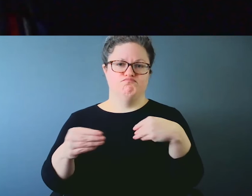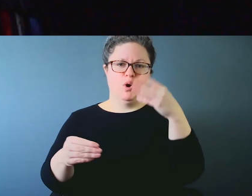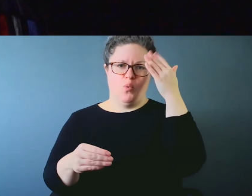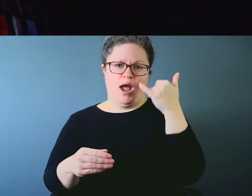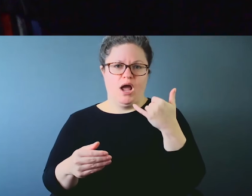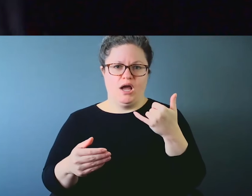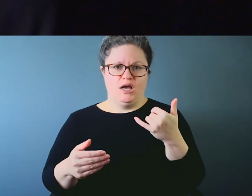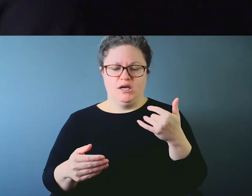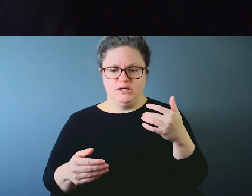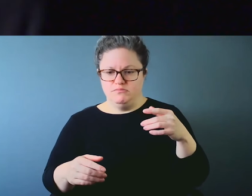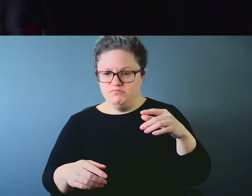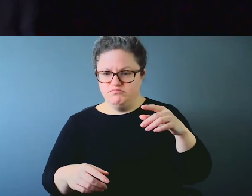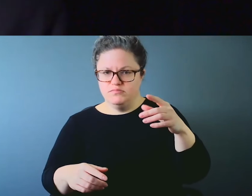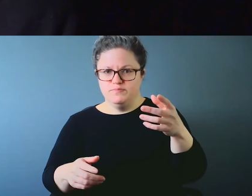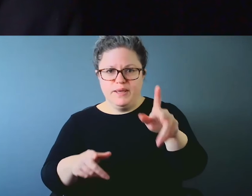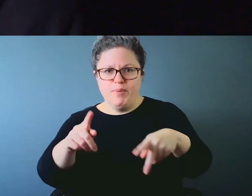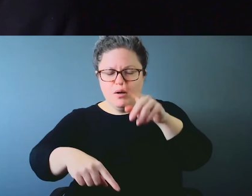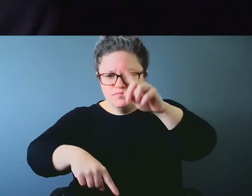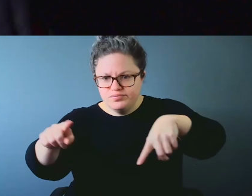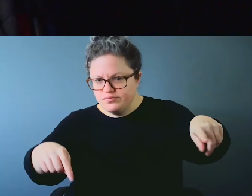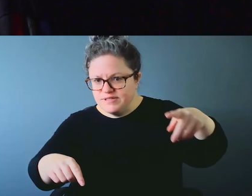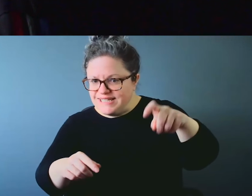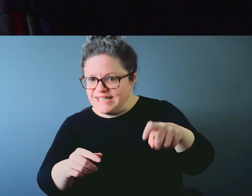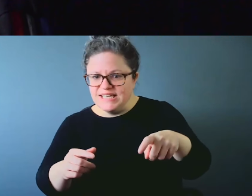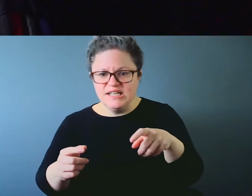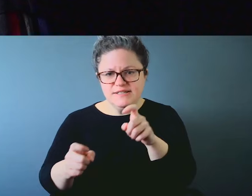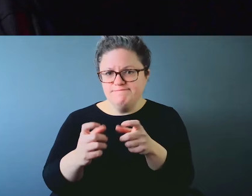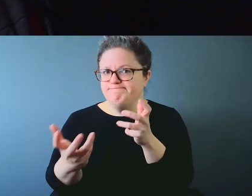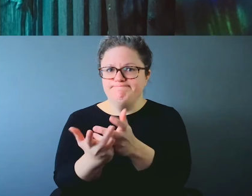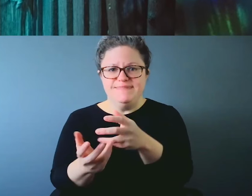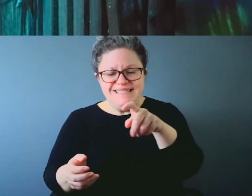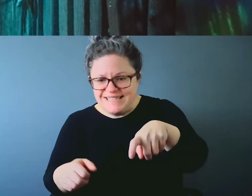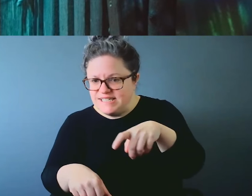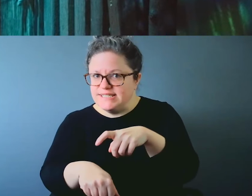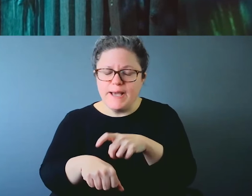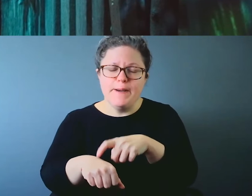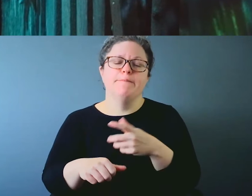sure exactly what the needs were going to be at exactly what time. And so it's just about